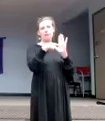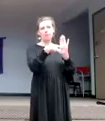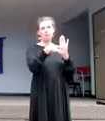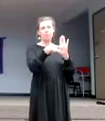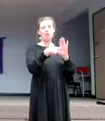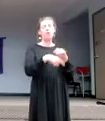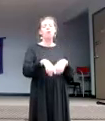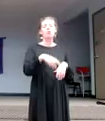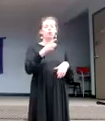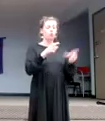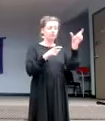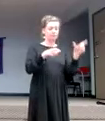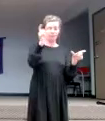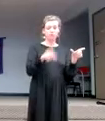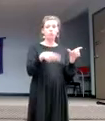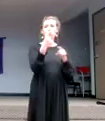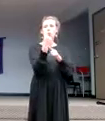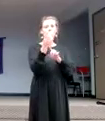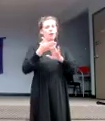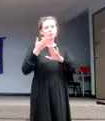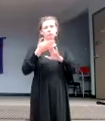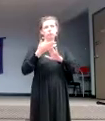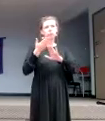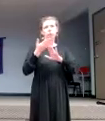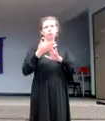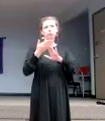There are two pumps, only one will ever need to run at a time. They will cycle back and